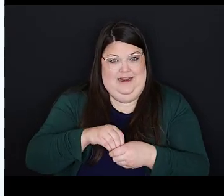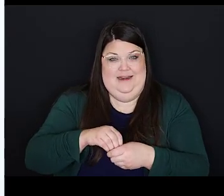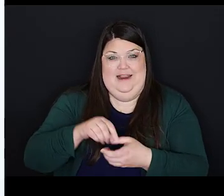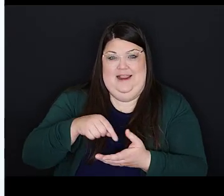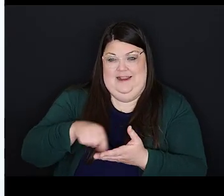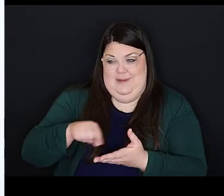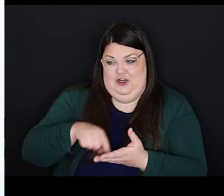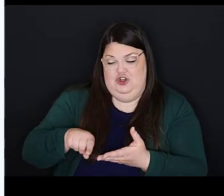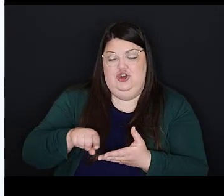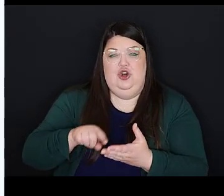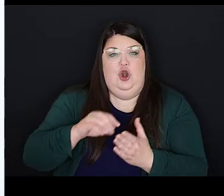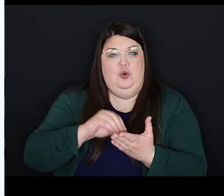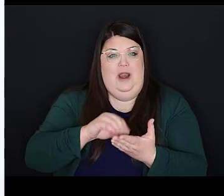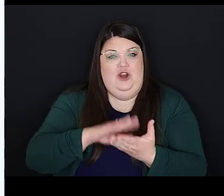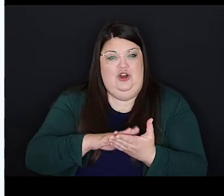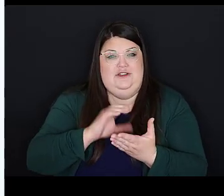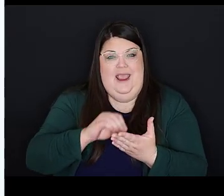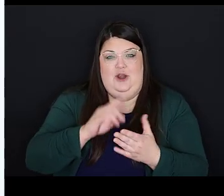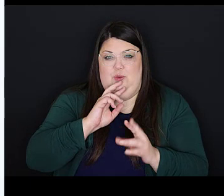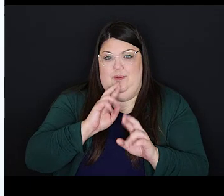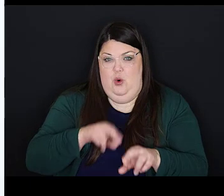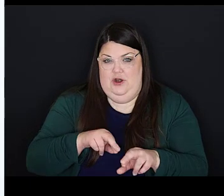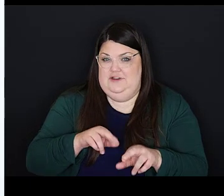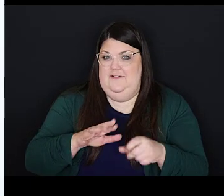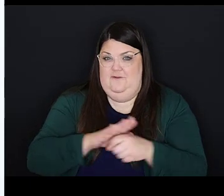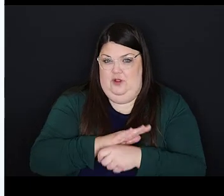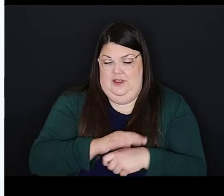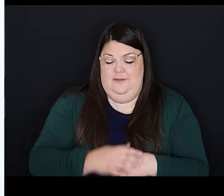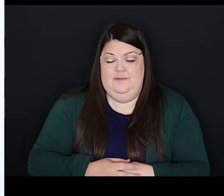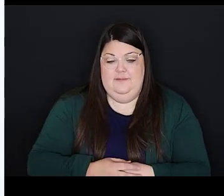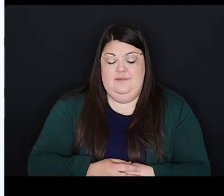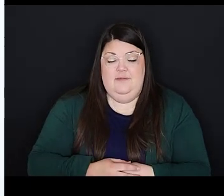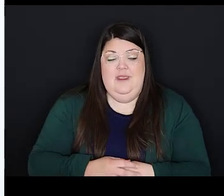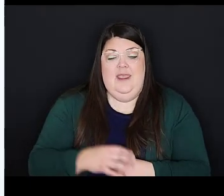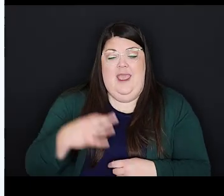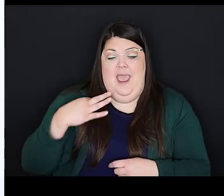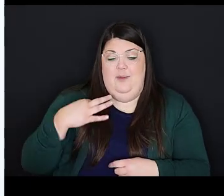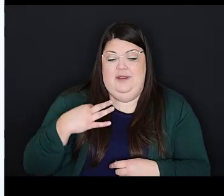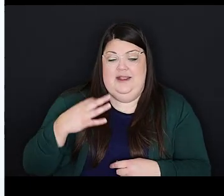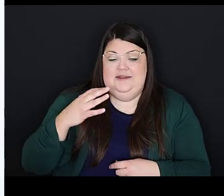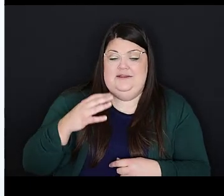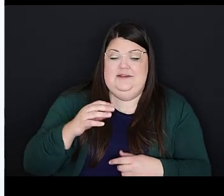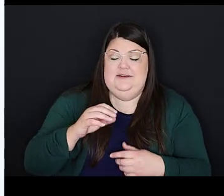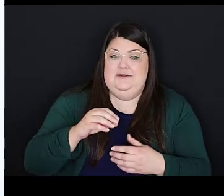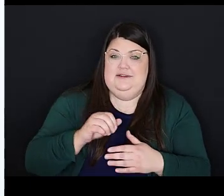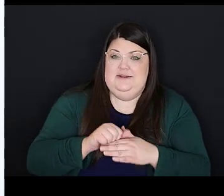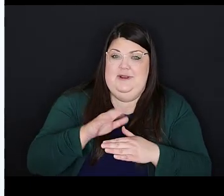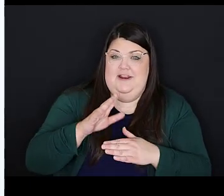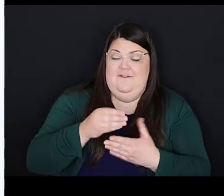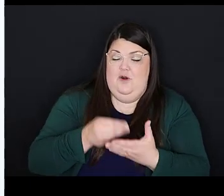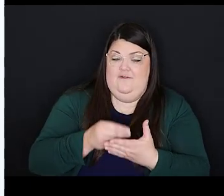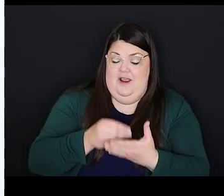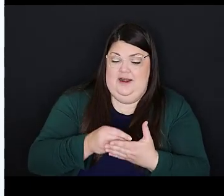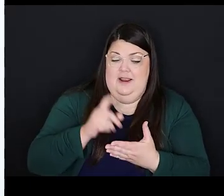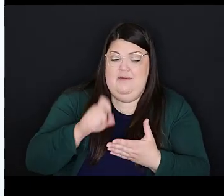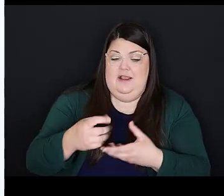and reports. Applications submitted for funding must include: The specific costs or contributions